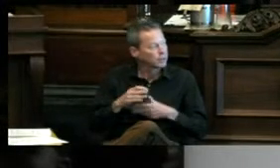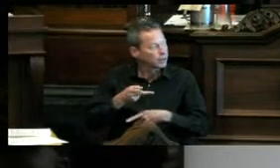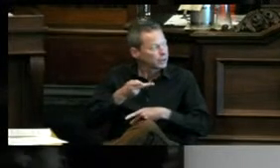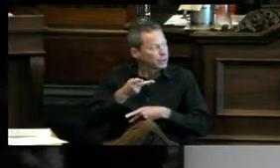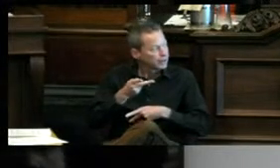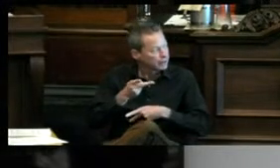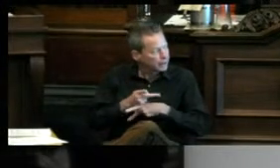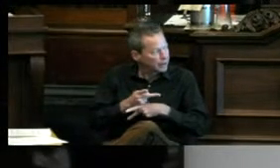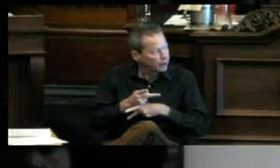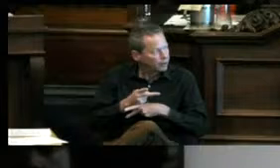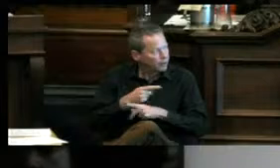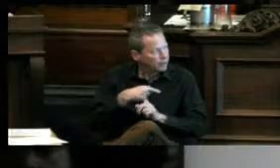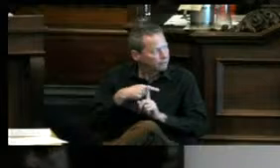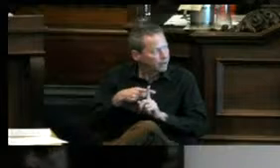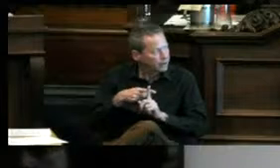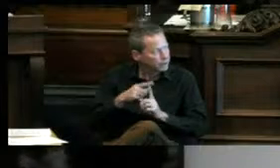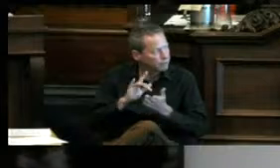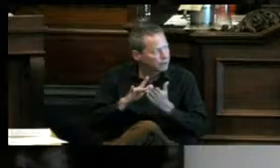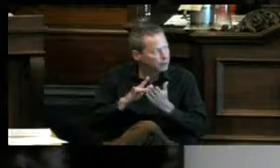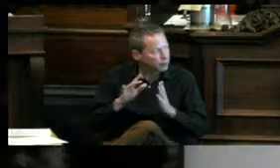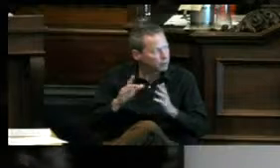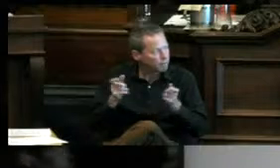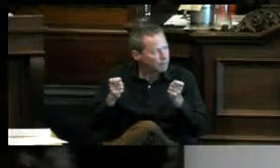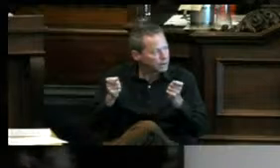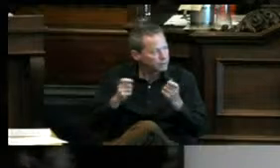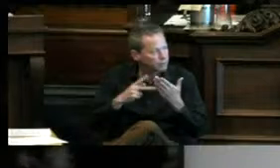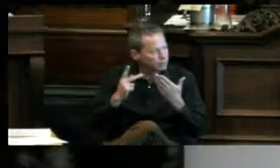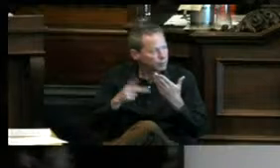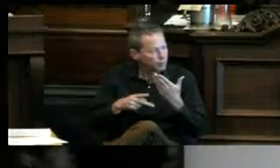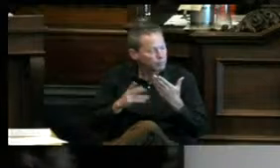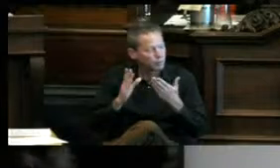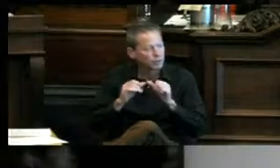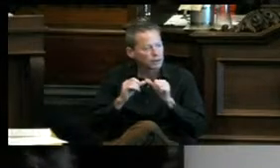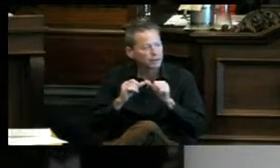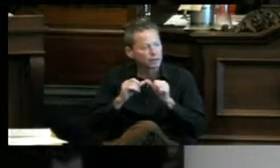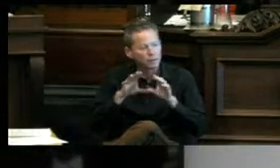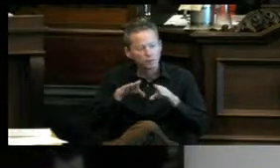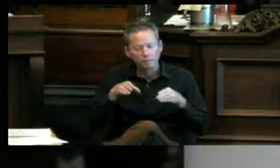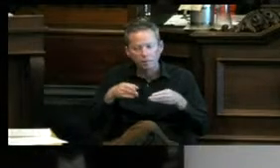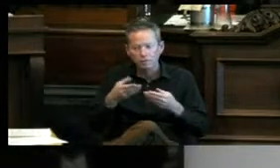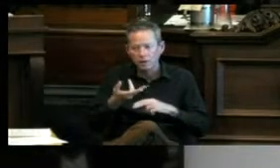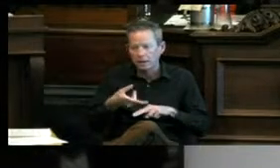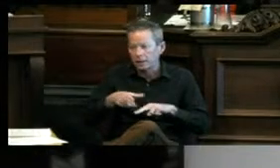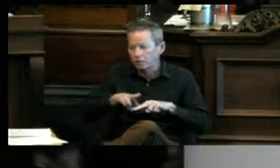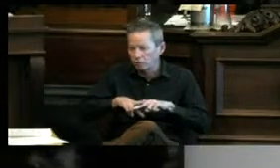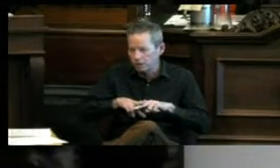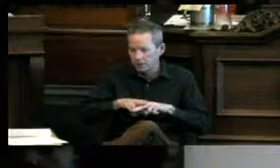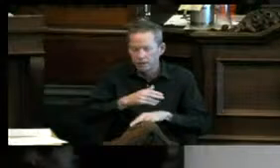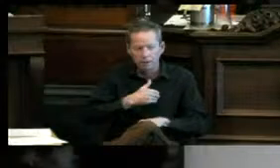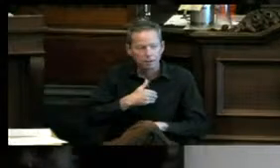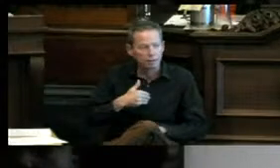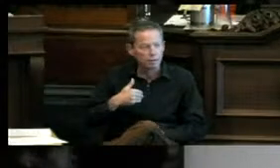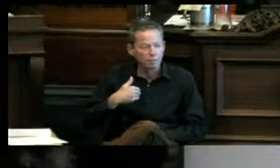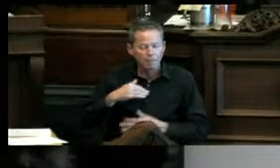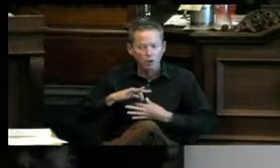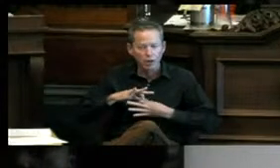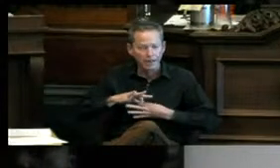annually. The second enhancement has to do with the care Advantage Medical Management